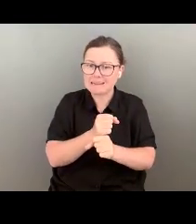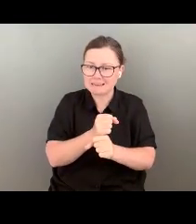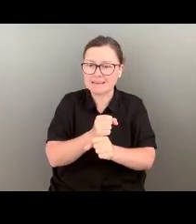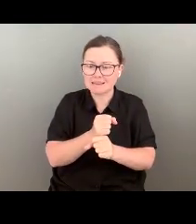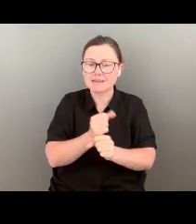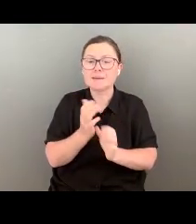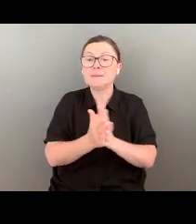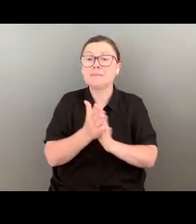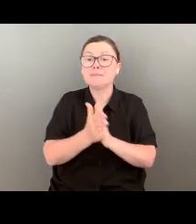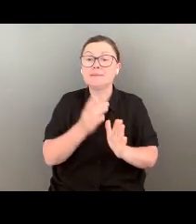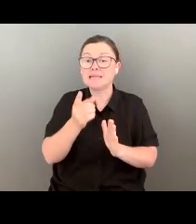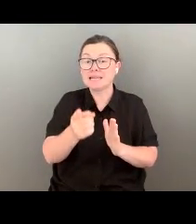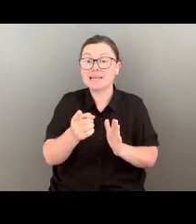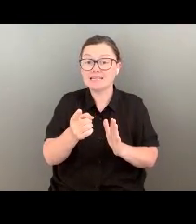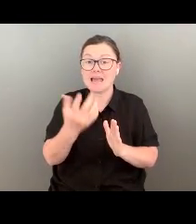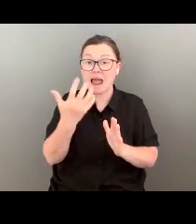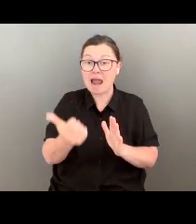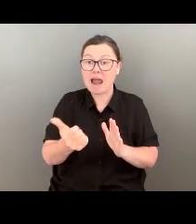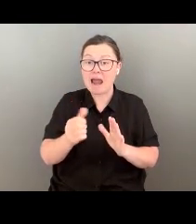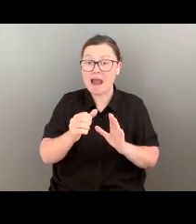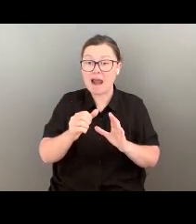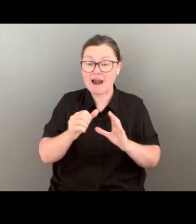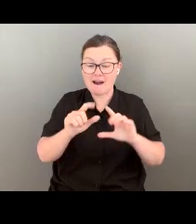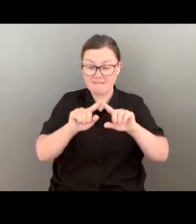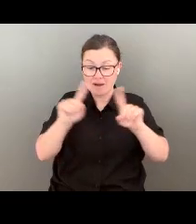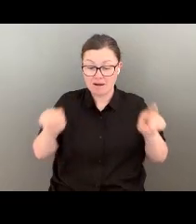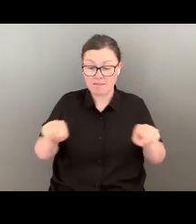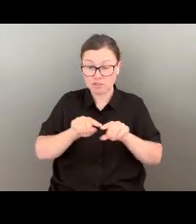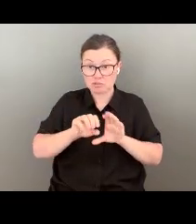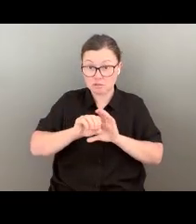a projected image onto a 3D object.